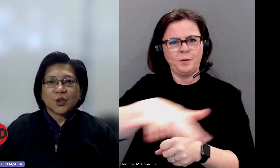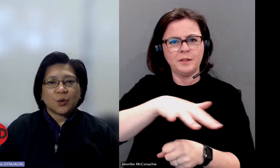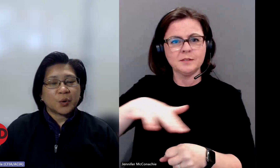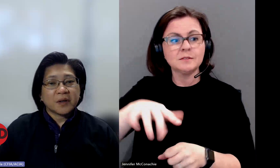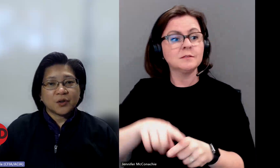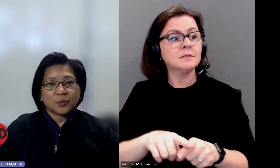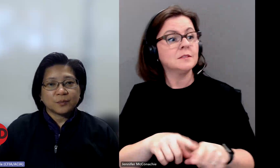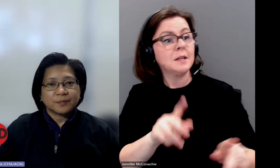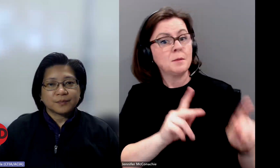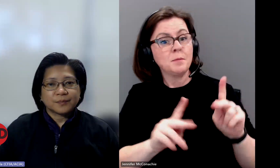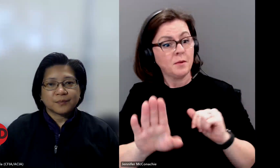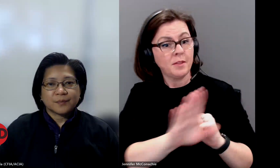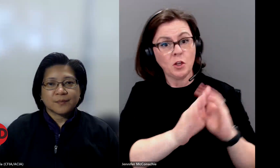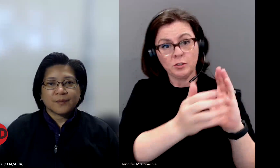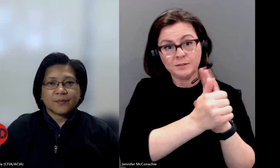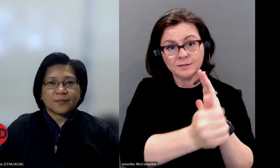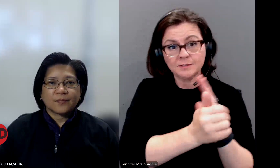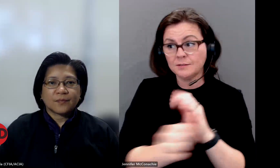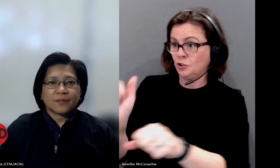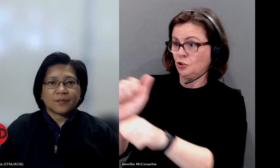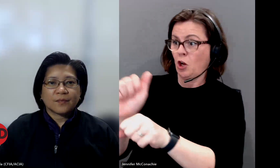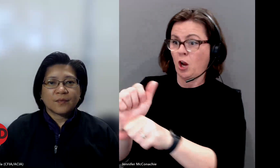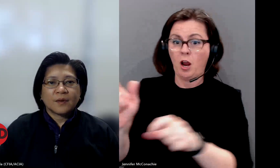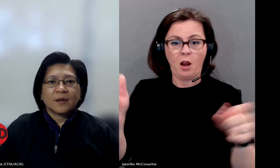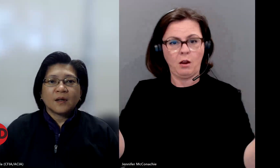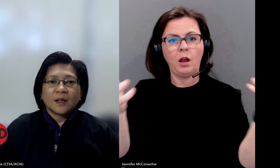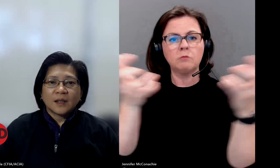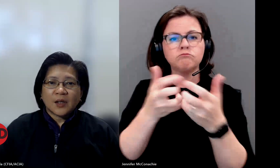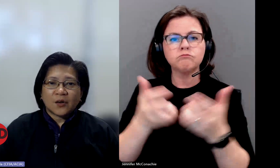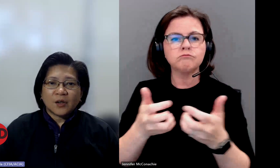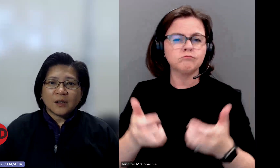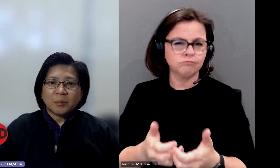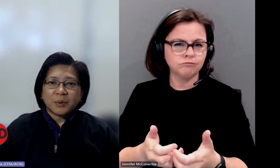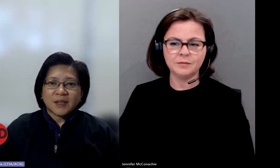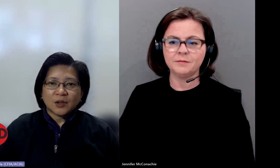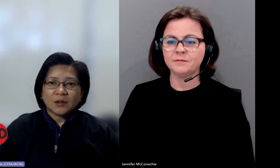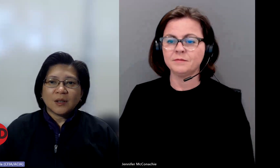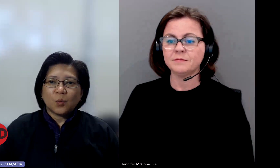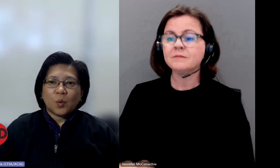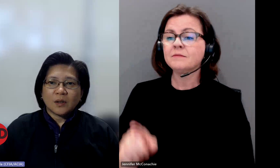and talents of individuals to the work they do. Carolyn particularly